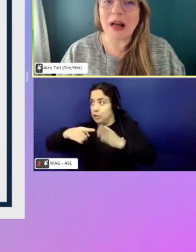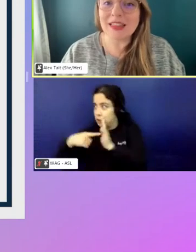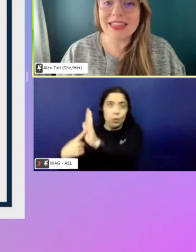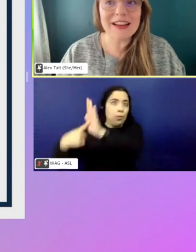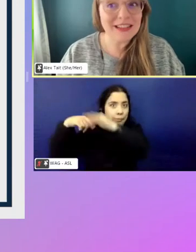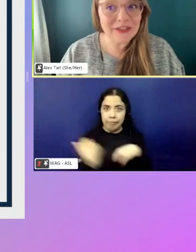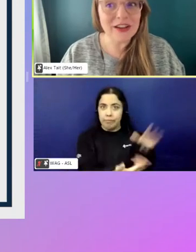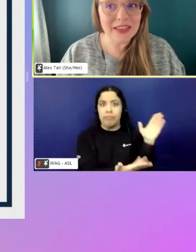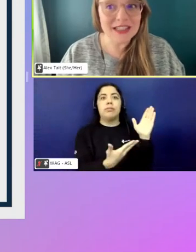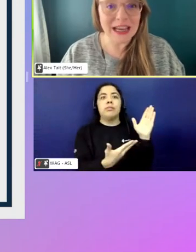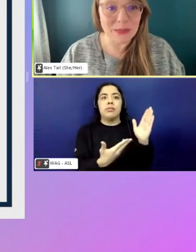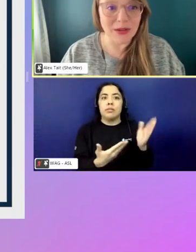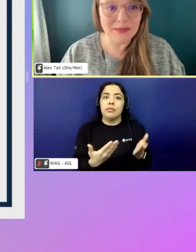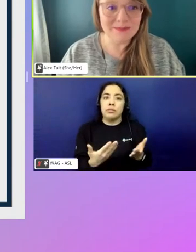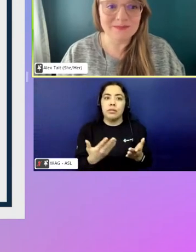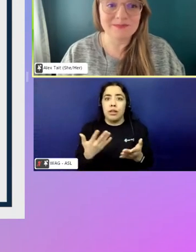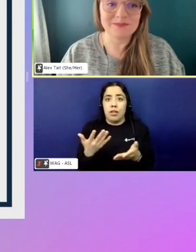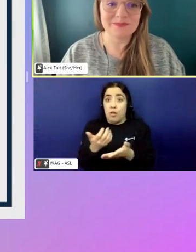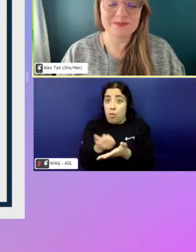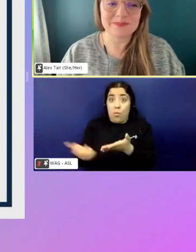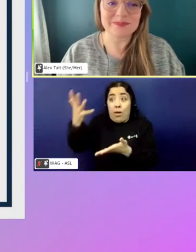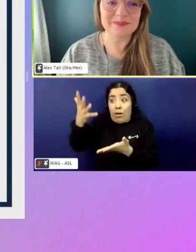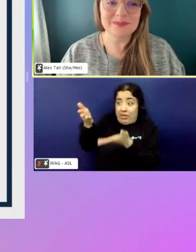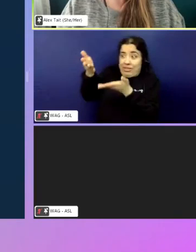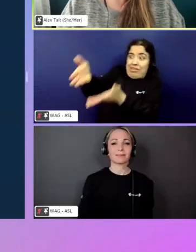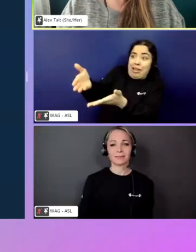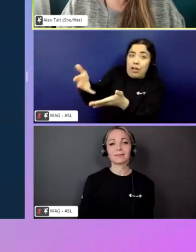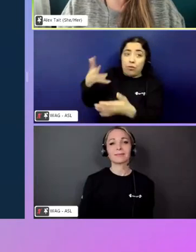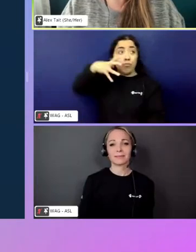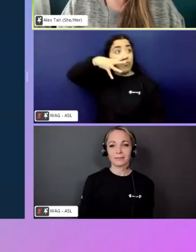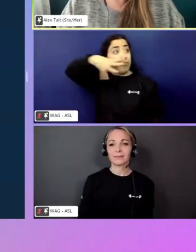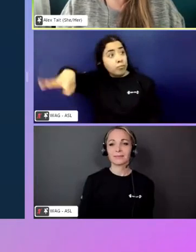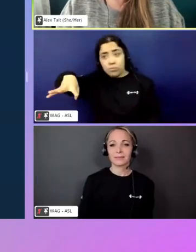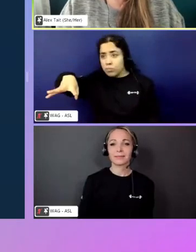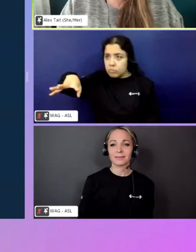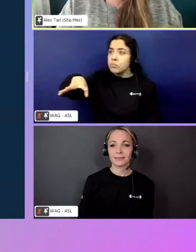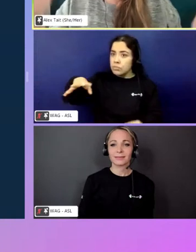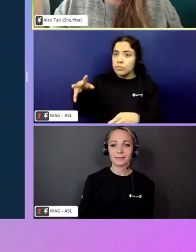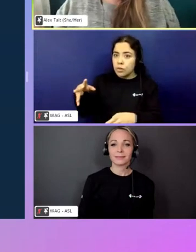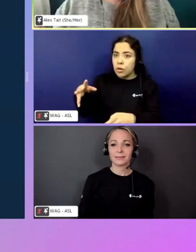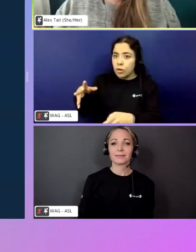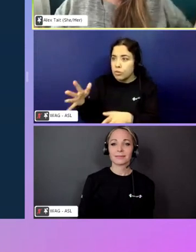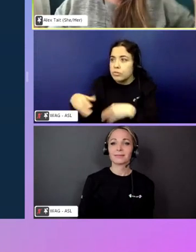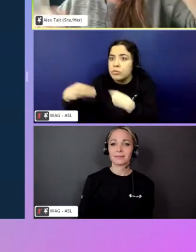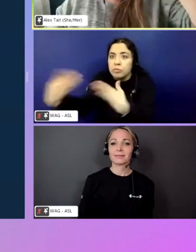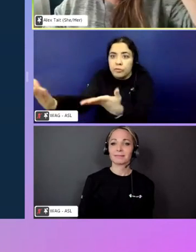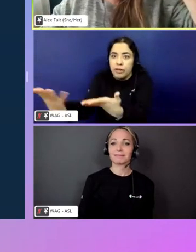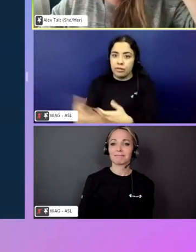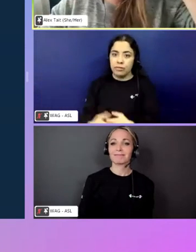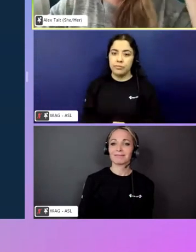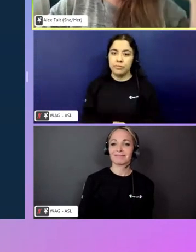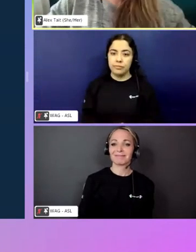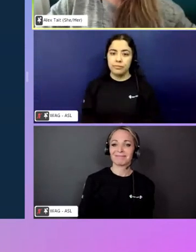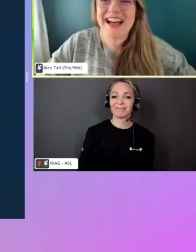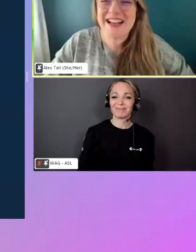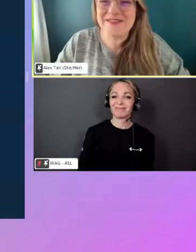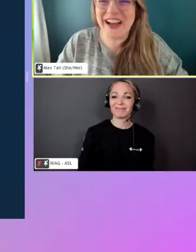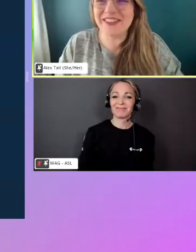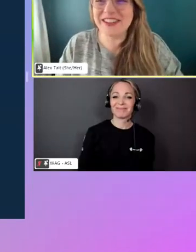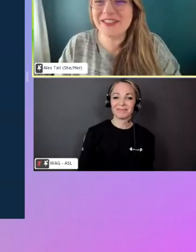whether which had needs to be addressed, and questions of business pays, point them to these facts, and the wealth